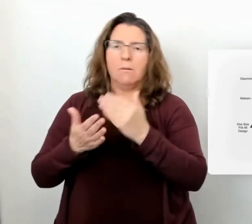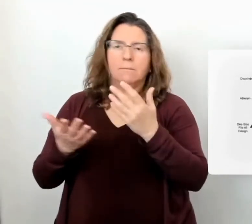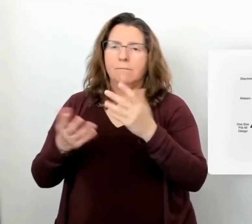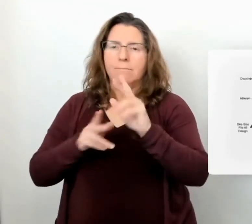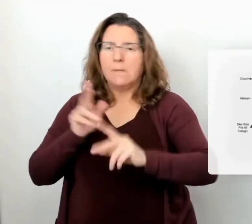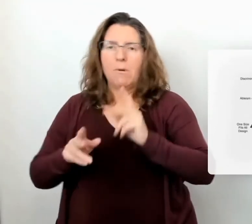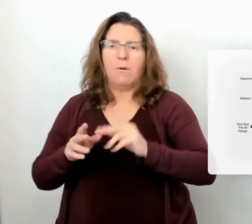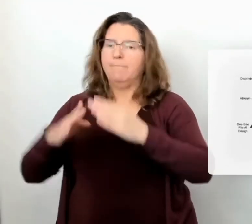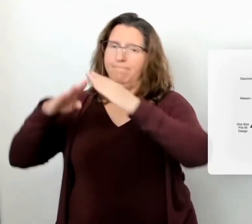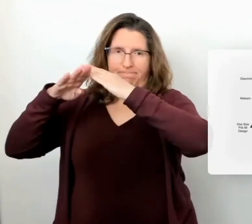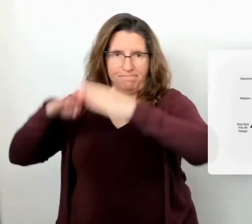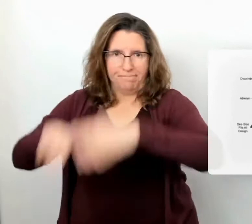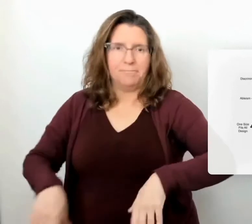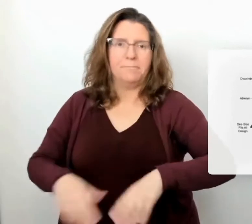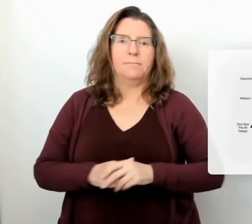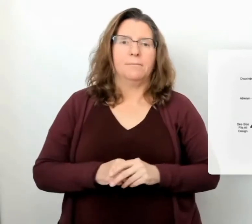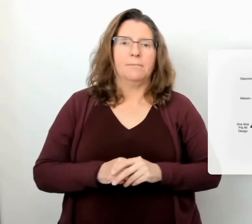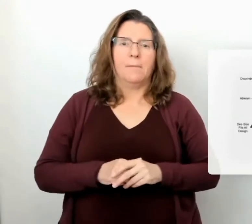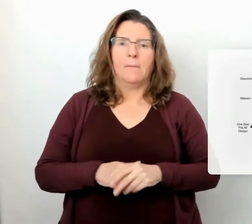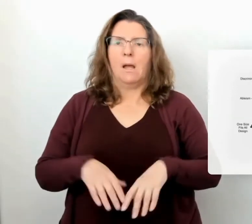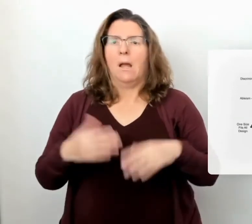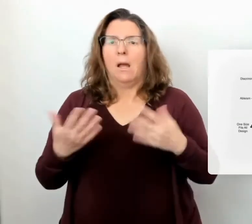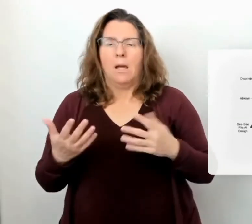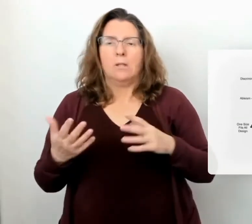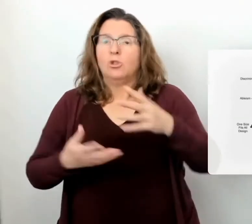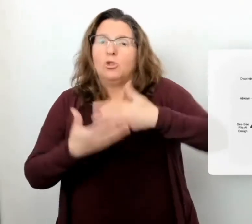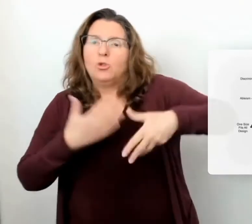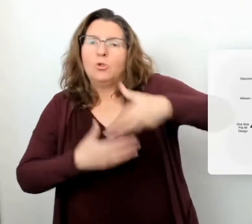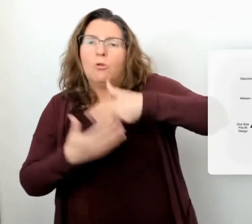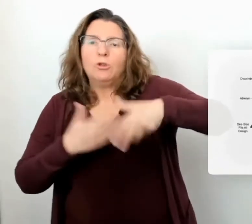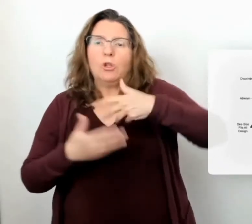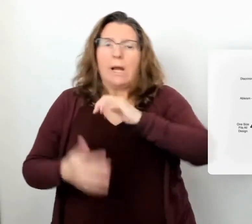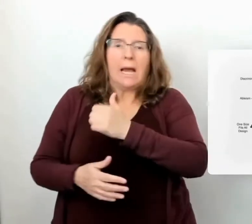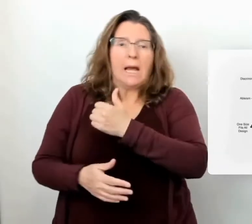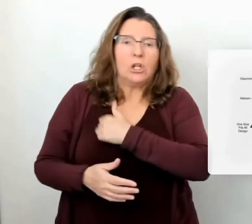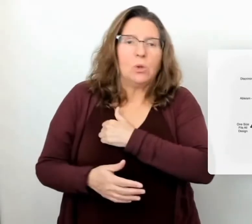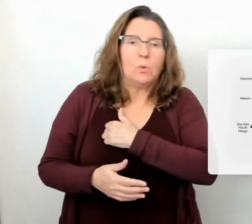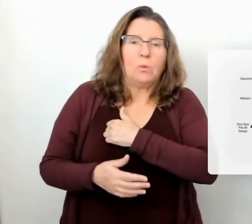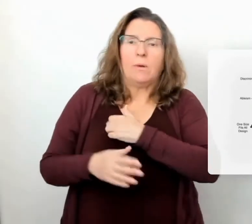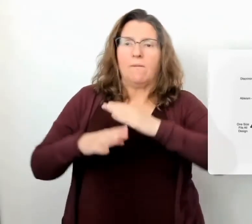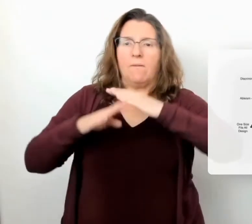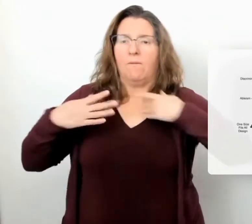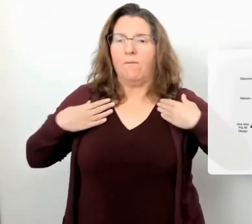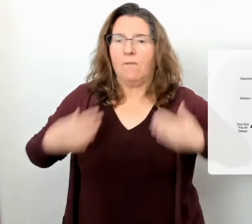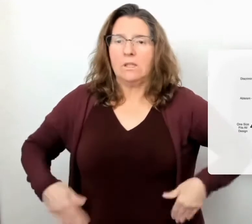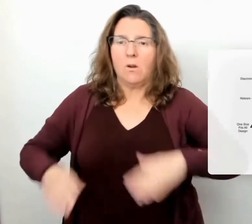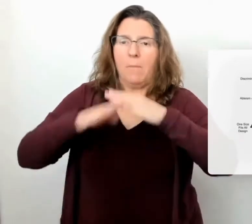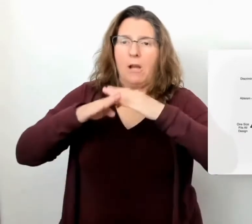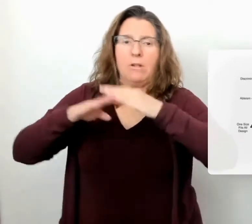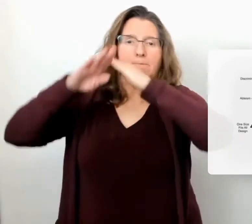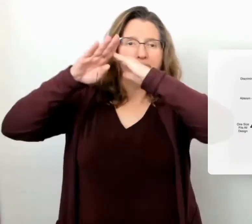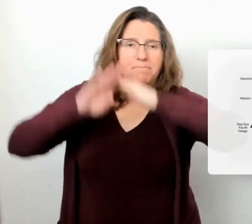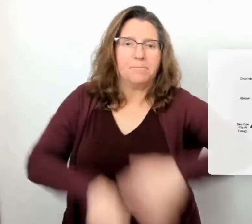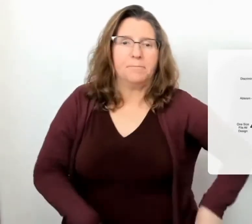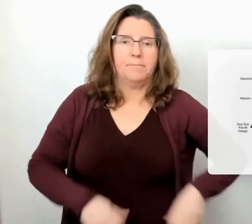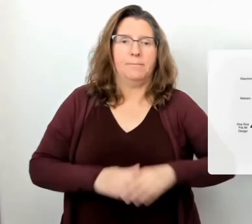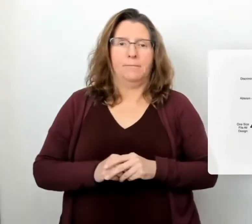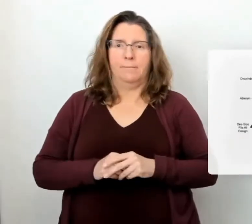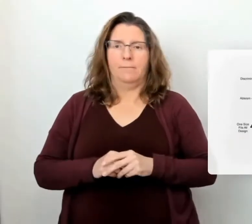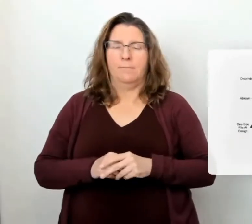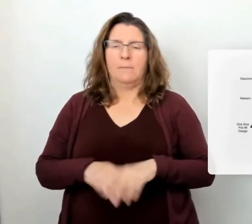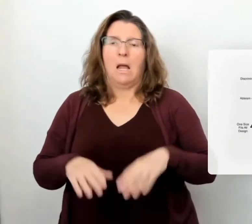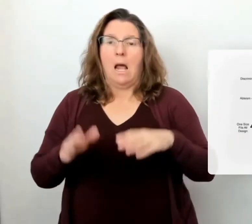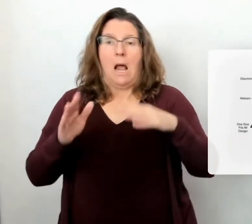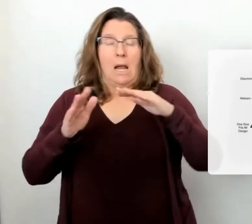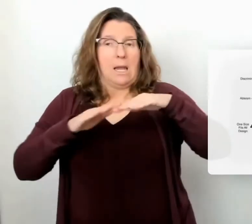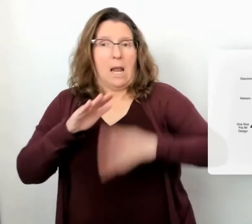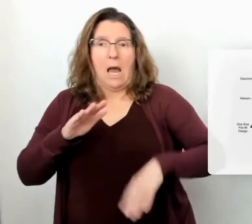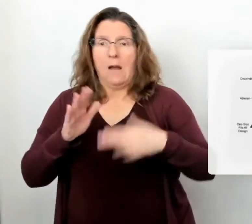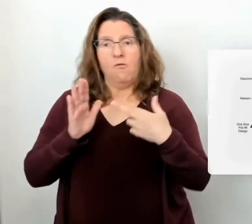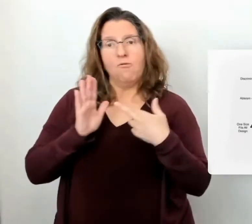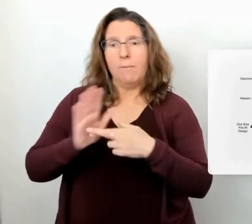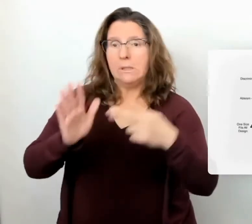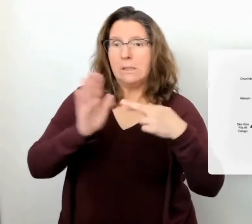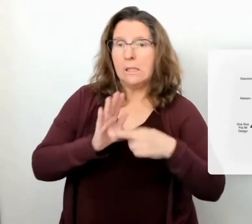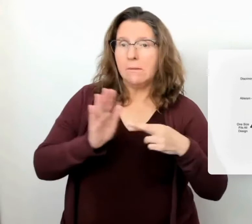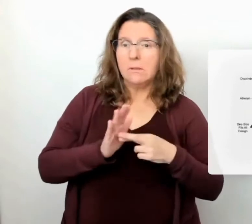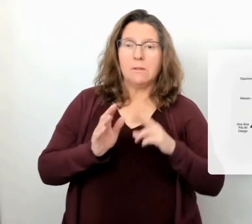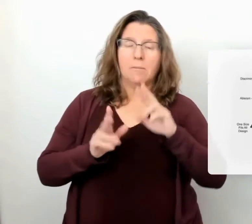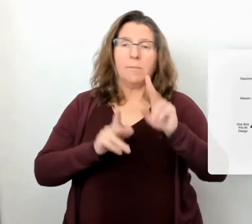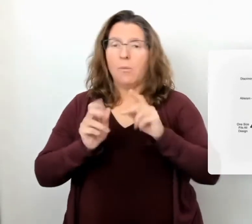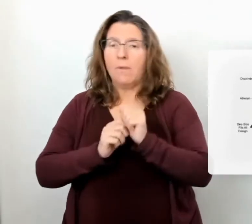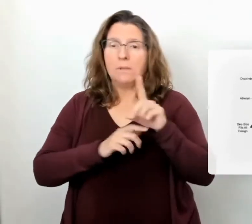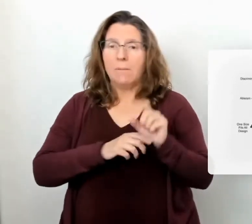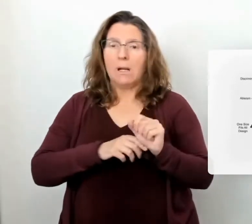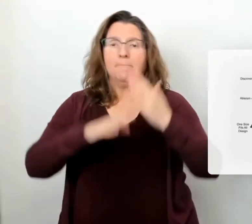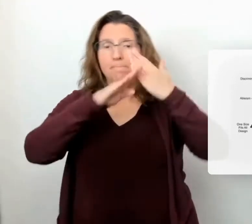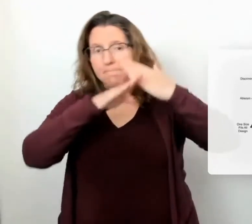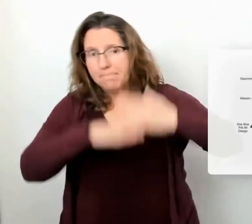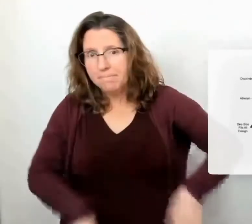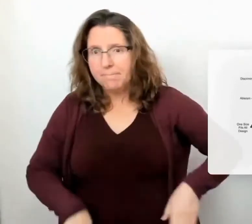social, attitudinal and physical barriers, lack of representation of adults with disabilities, and so on.